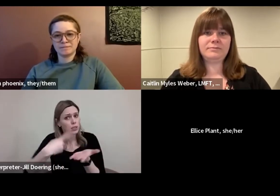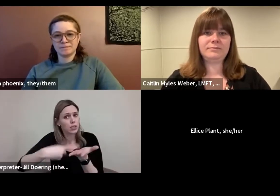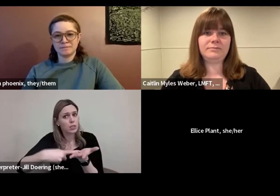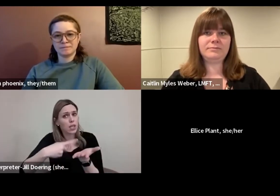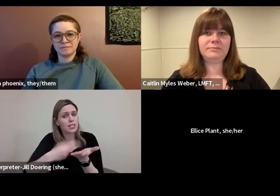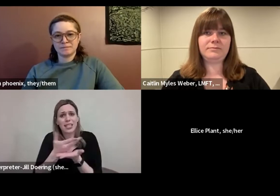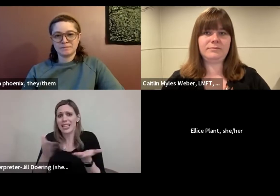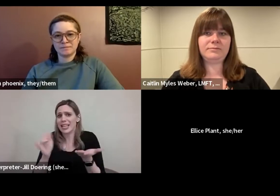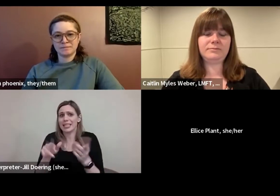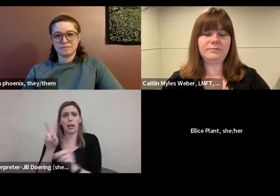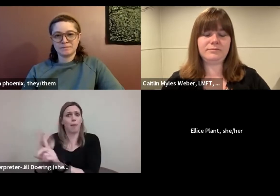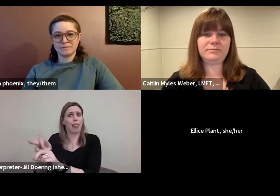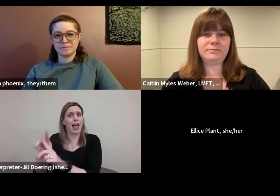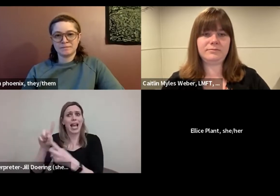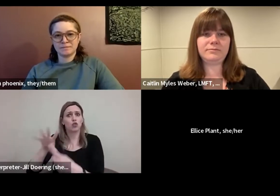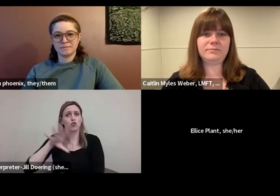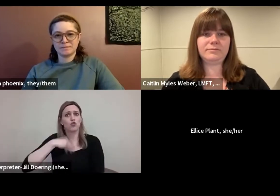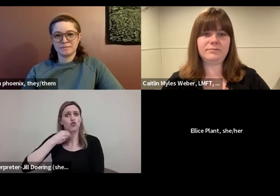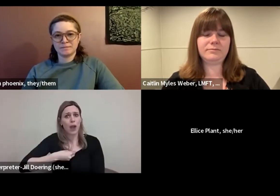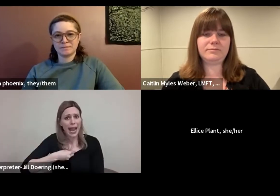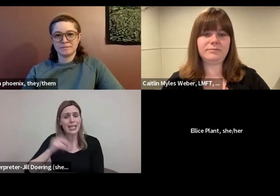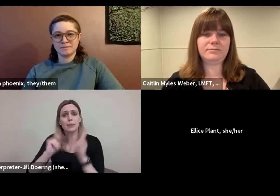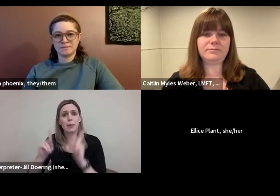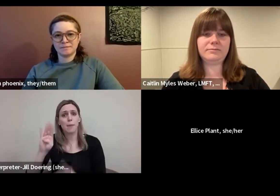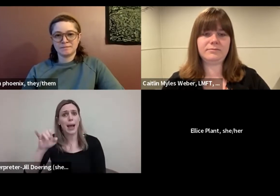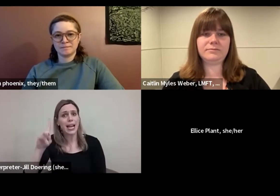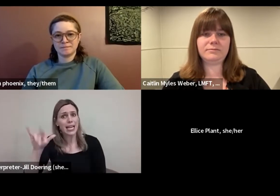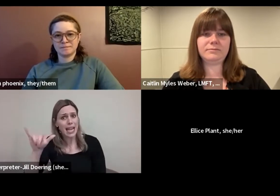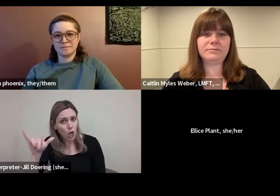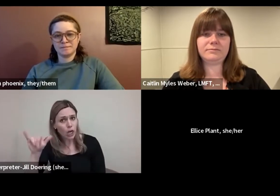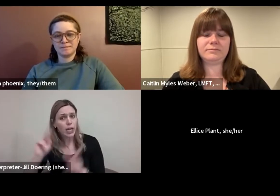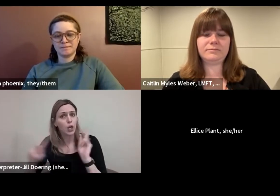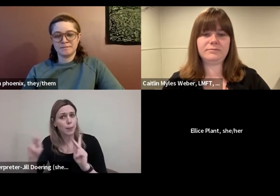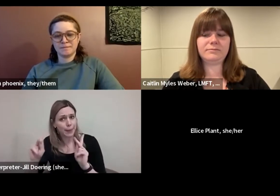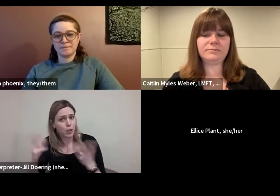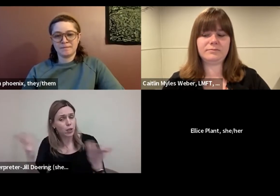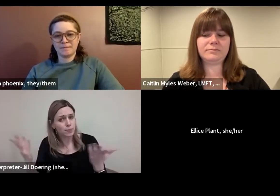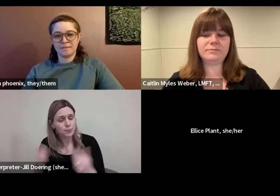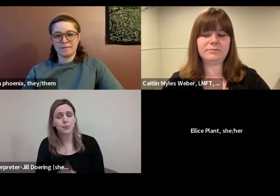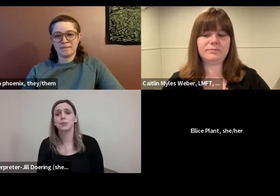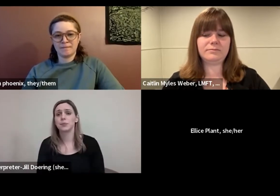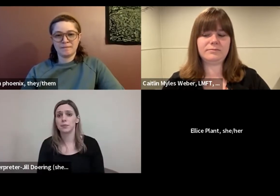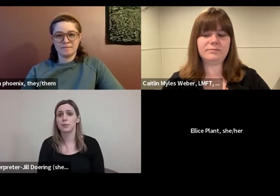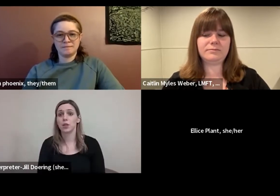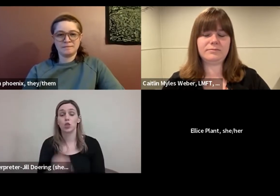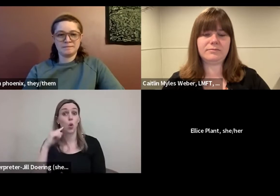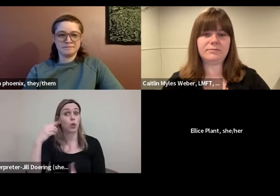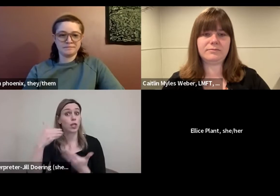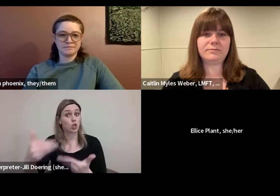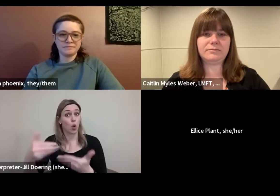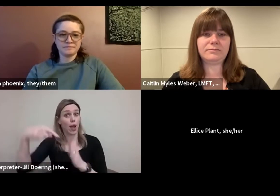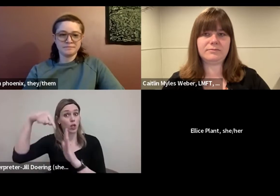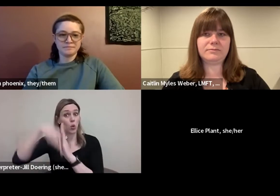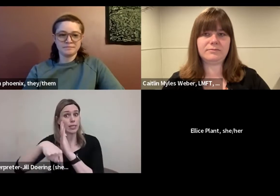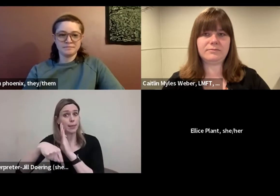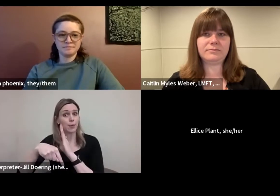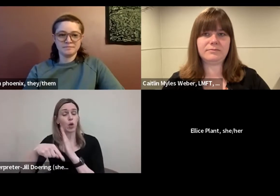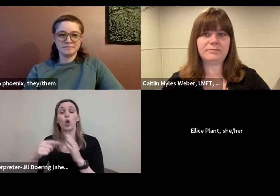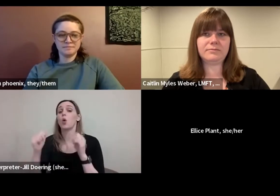to trans folks and nonbinary folks and mental health. So let's go a little bit deeper maybe in your introductions.